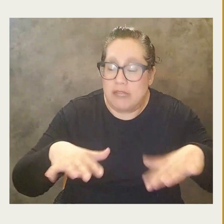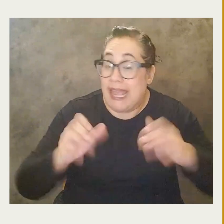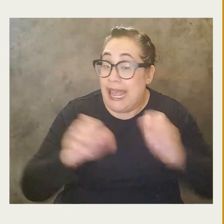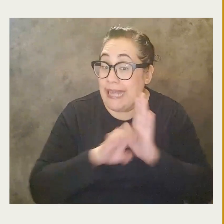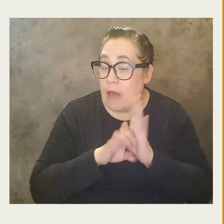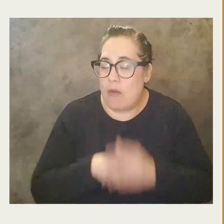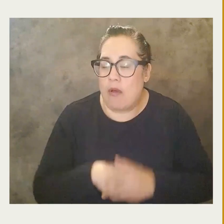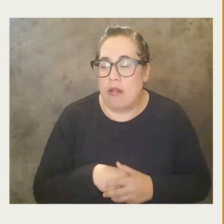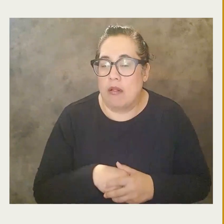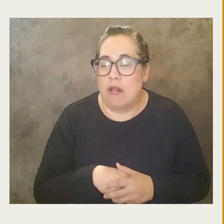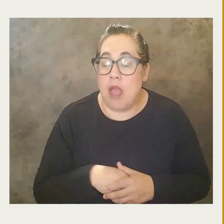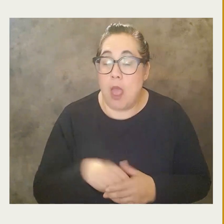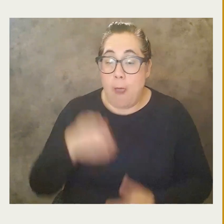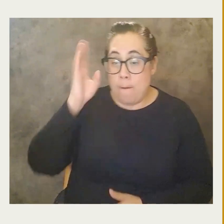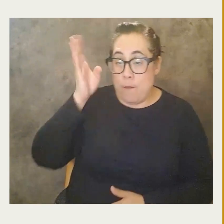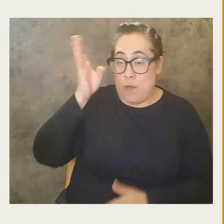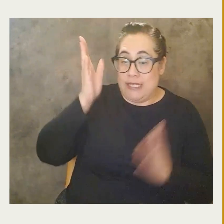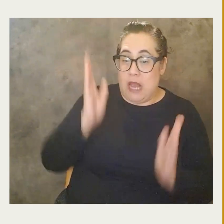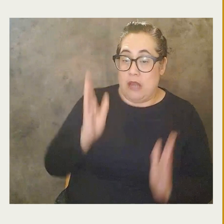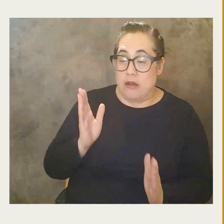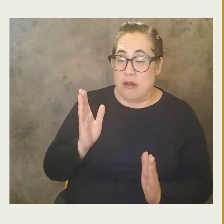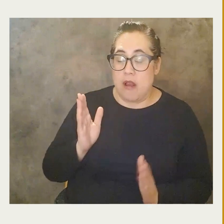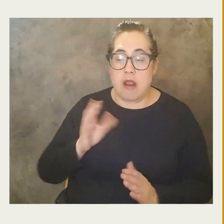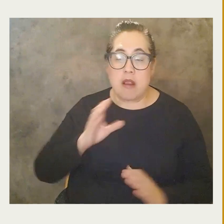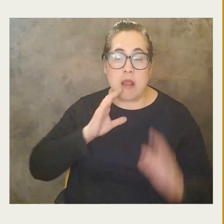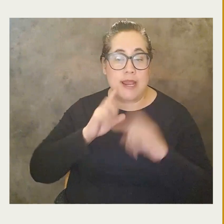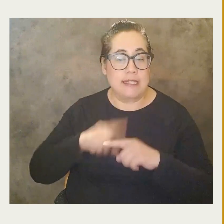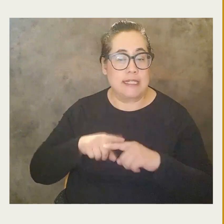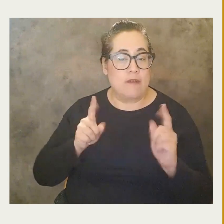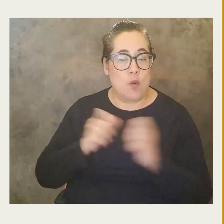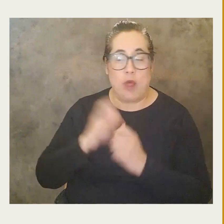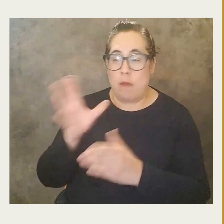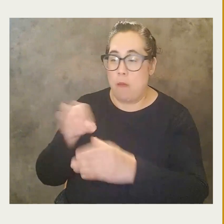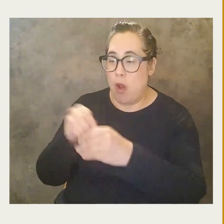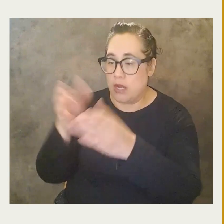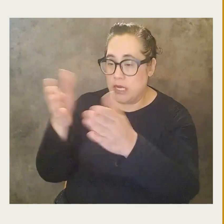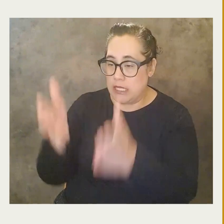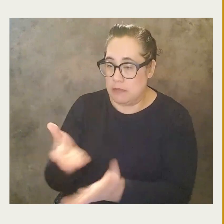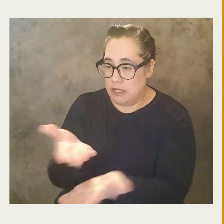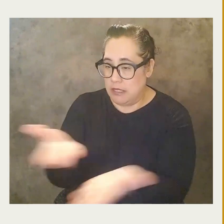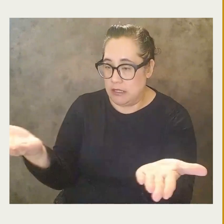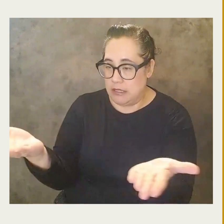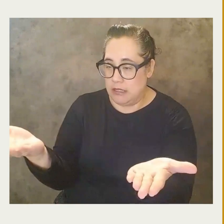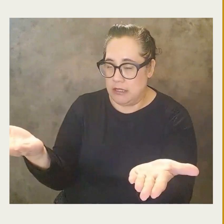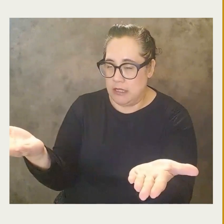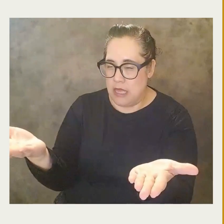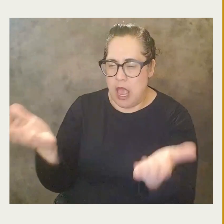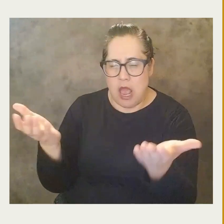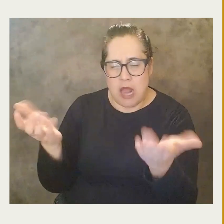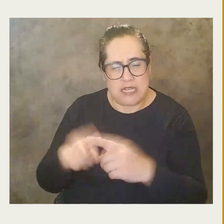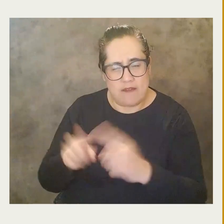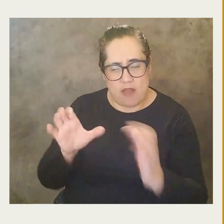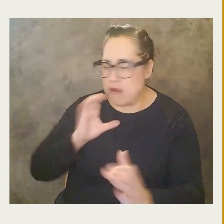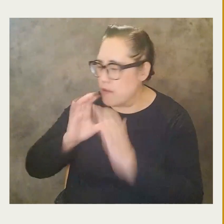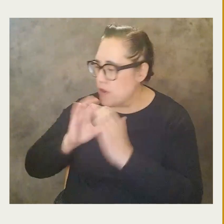For example, a presenter communicates ... differently with participants than a volunteer student or ...